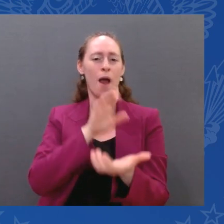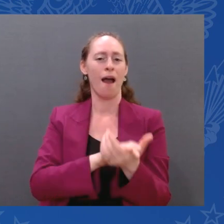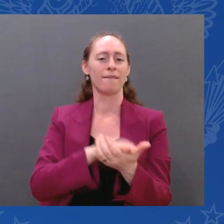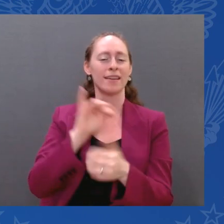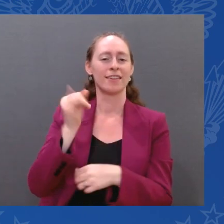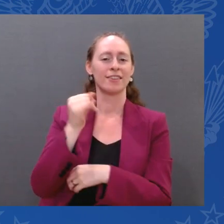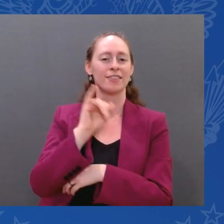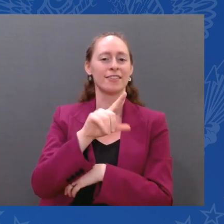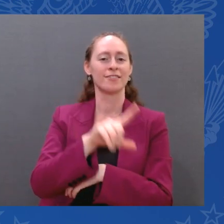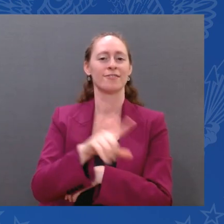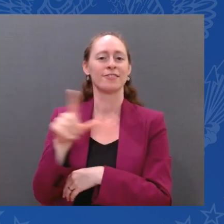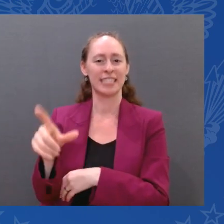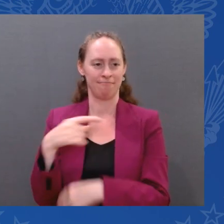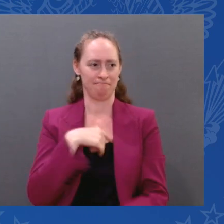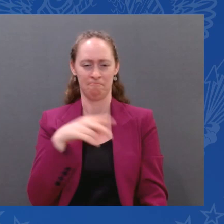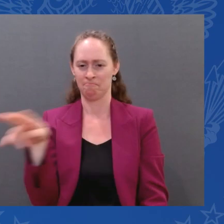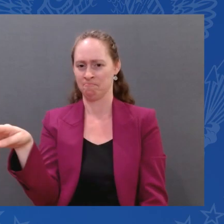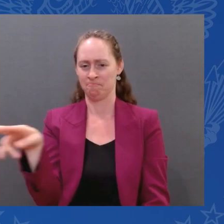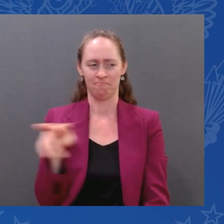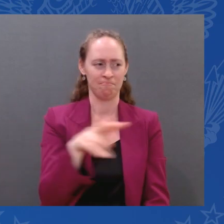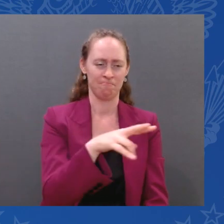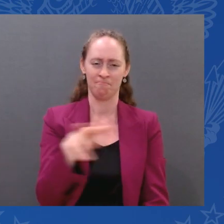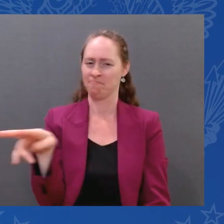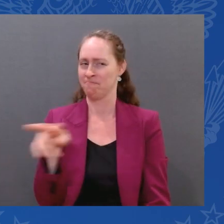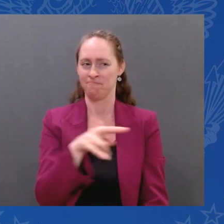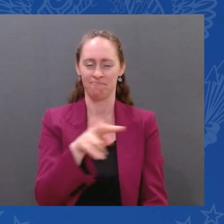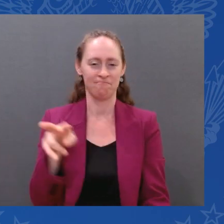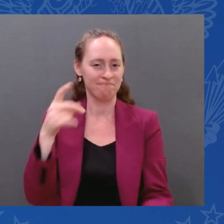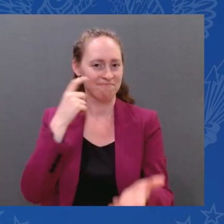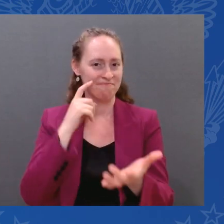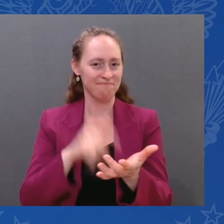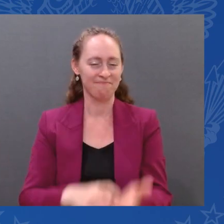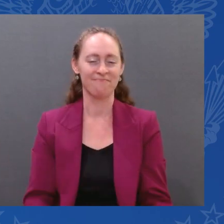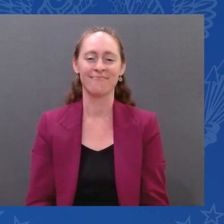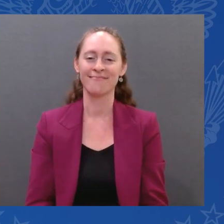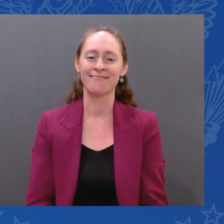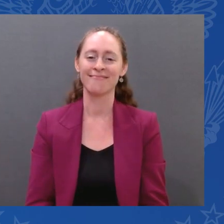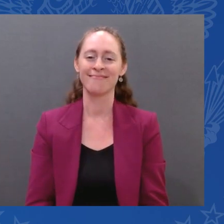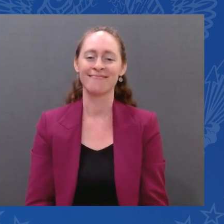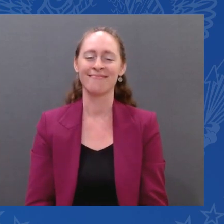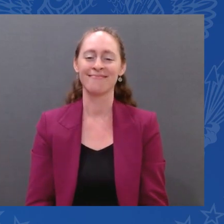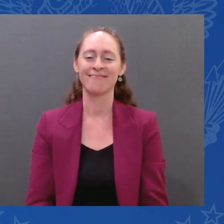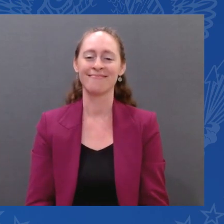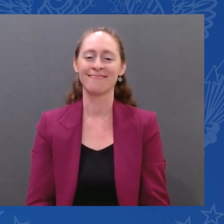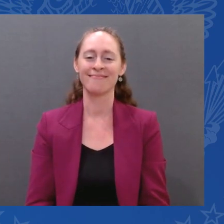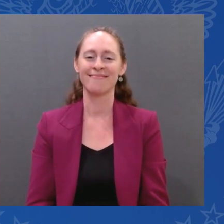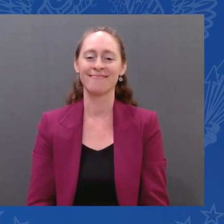So Jill and I did something which was a little presumptuous. We made sure they introduced one another.